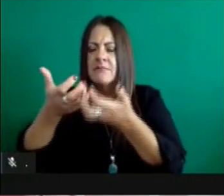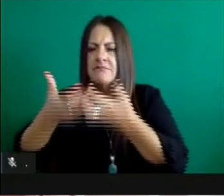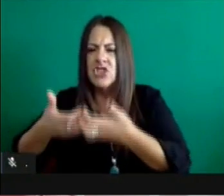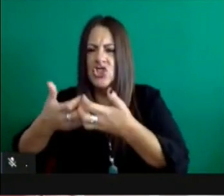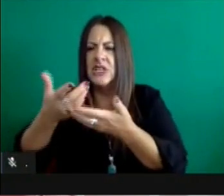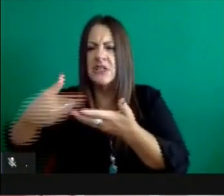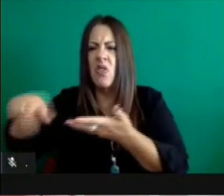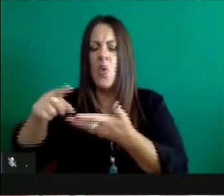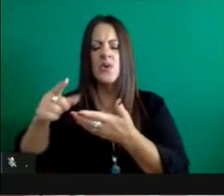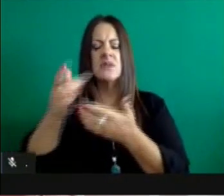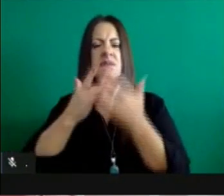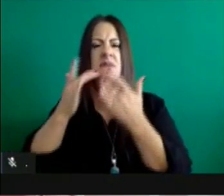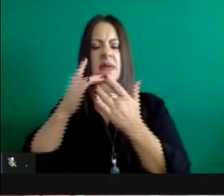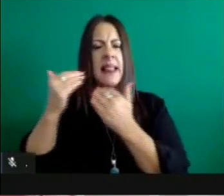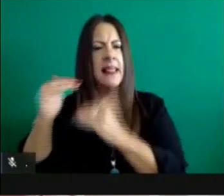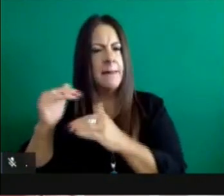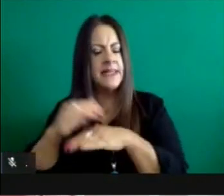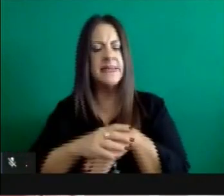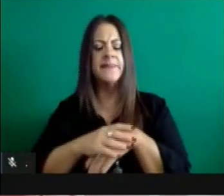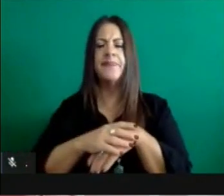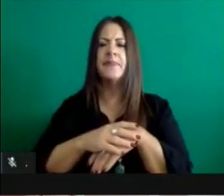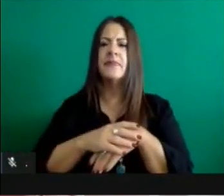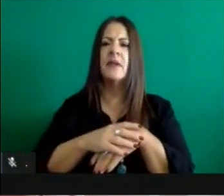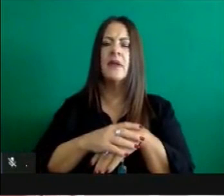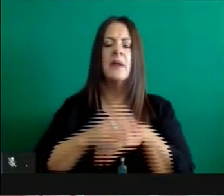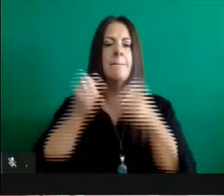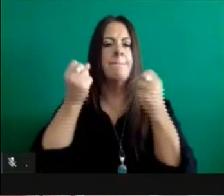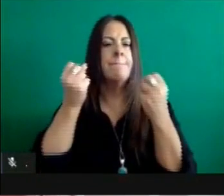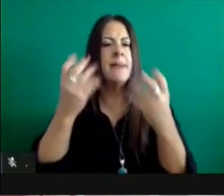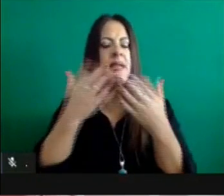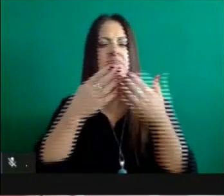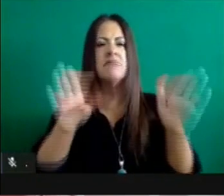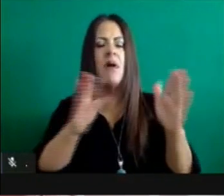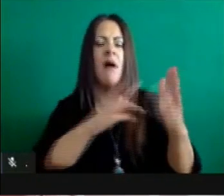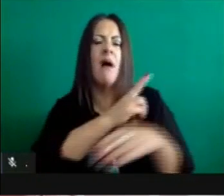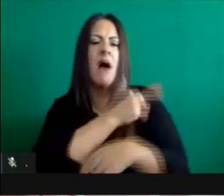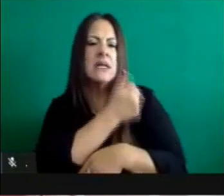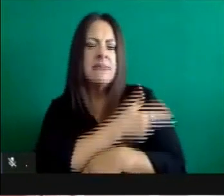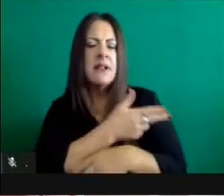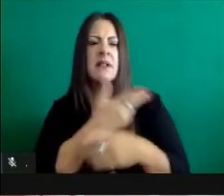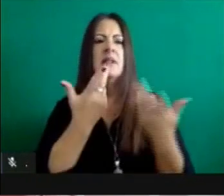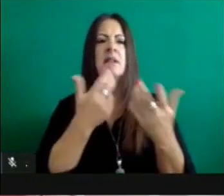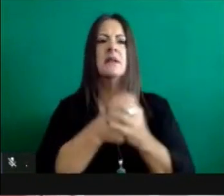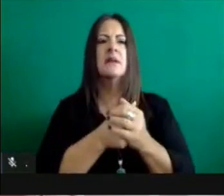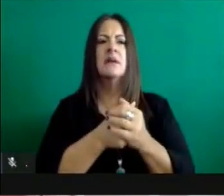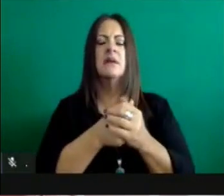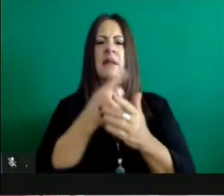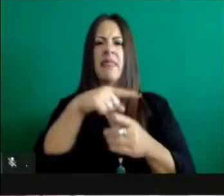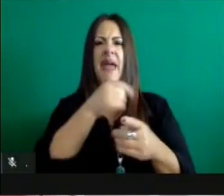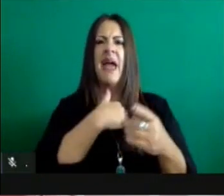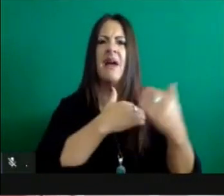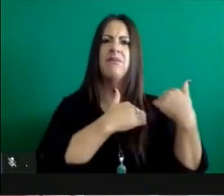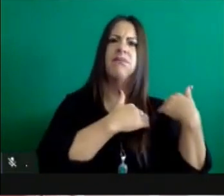EQUIPMENT AND ENOUGH BEDS, BUT STAFFING COMPONENT. ON GENERAL HOSPITAL WARDS,